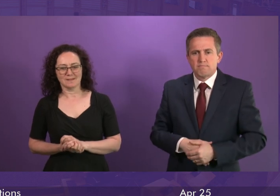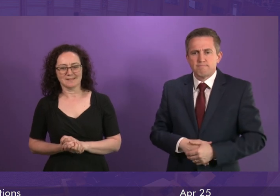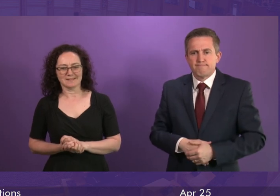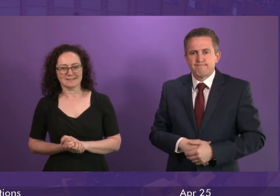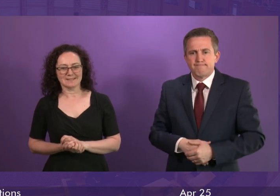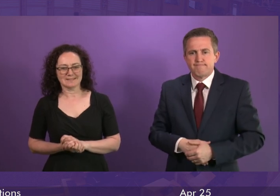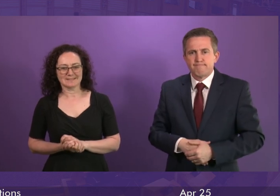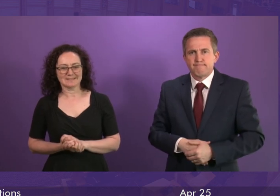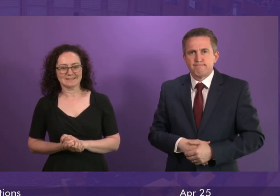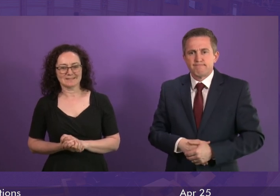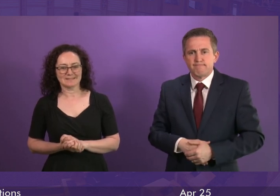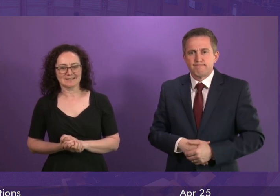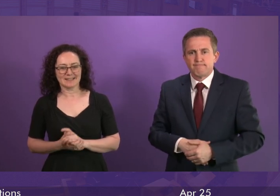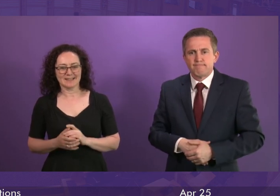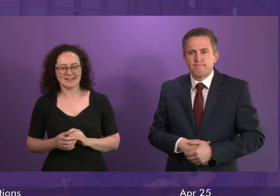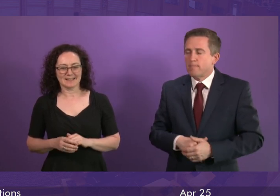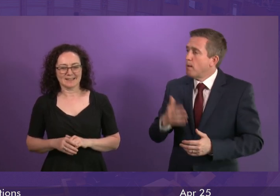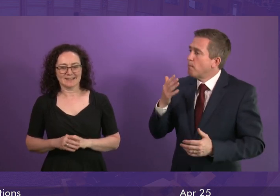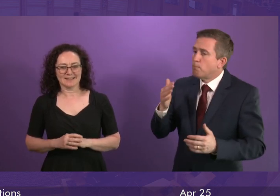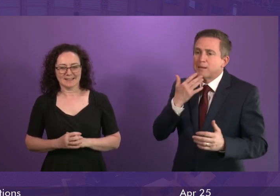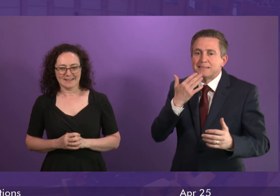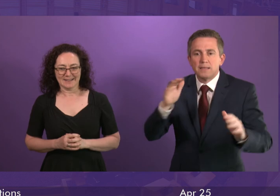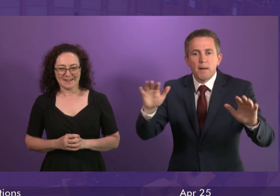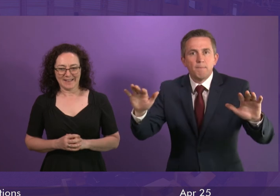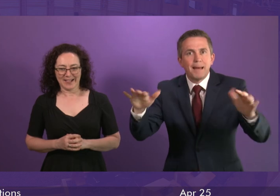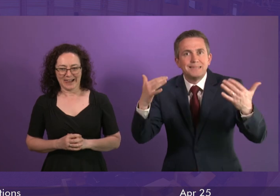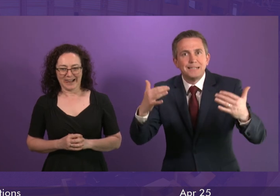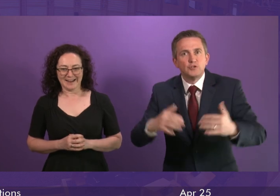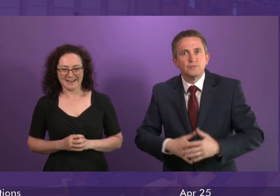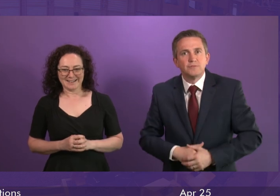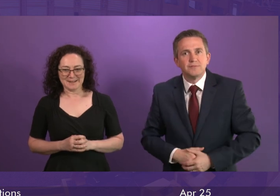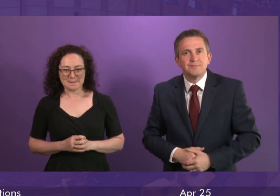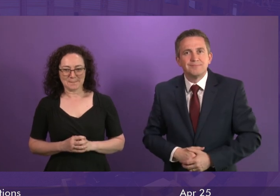[Interruption.] Pay attention, please. Johann Lamont: